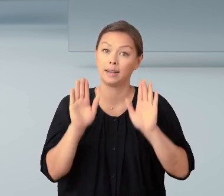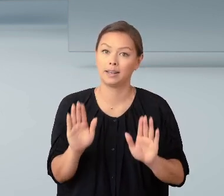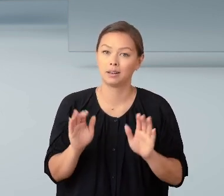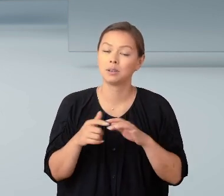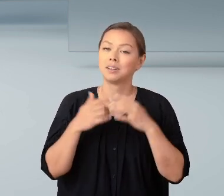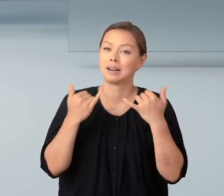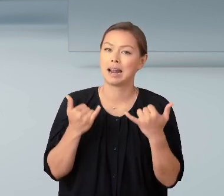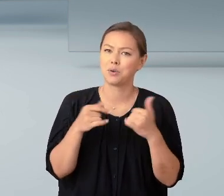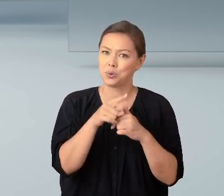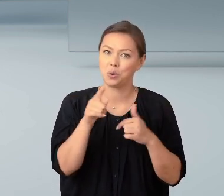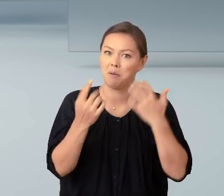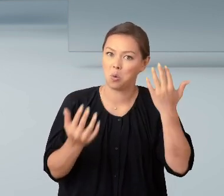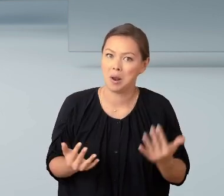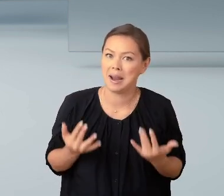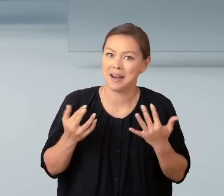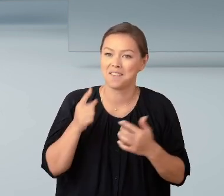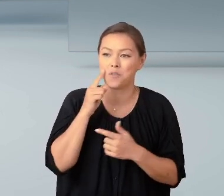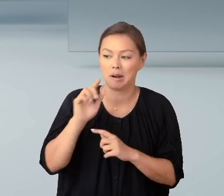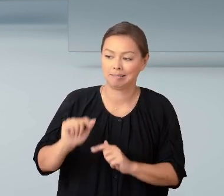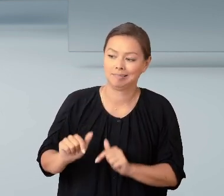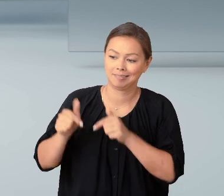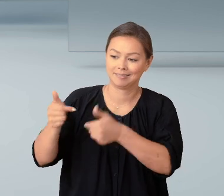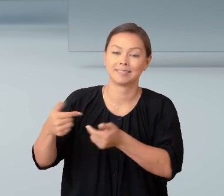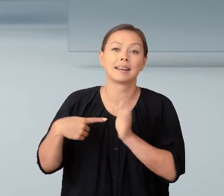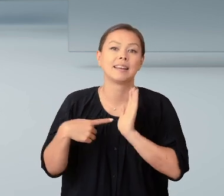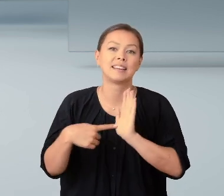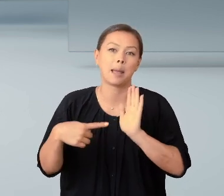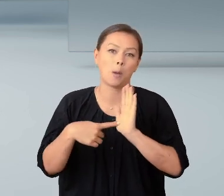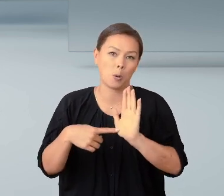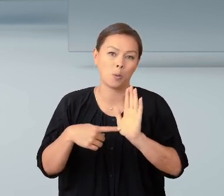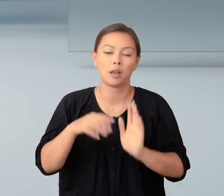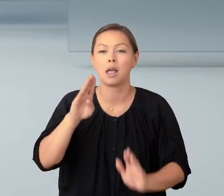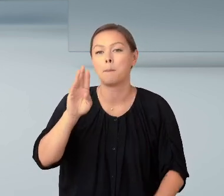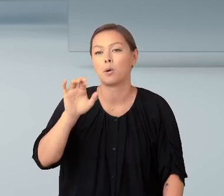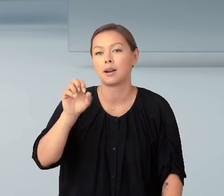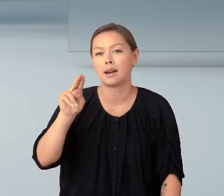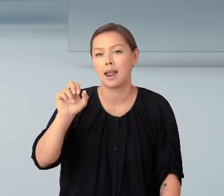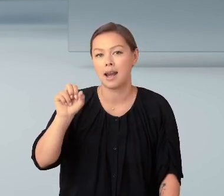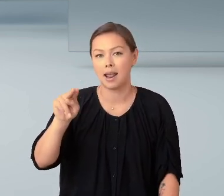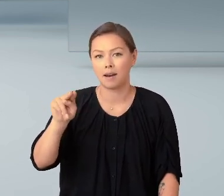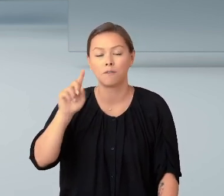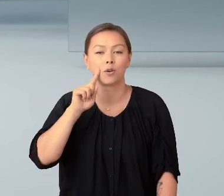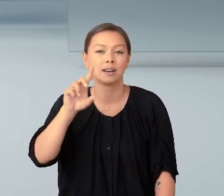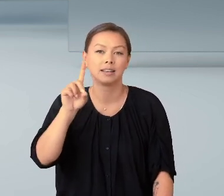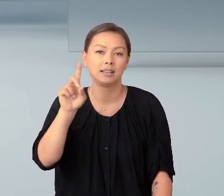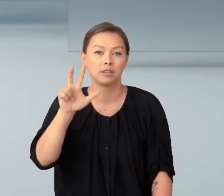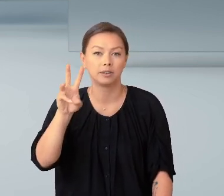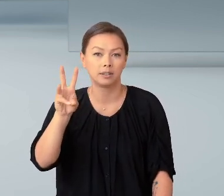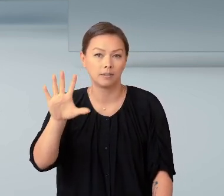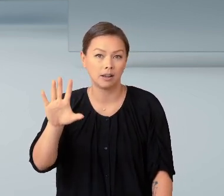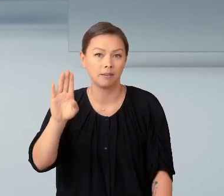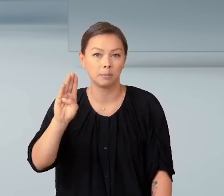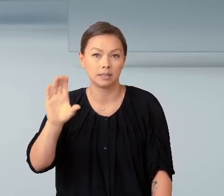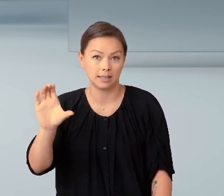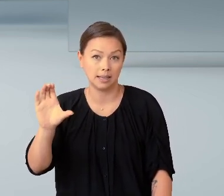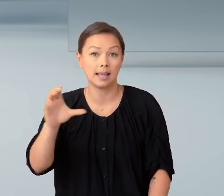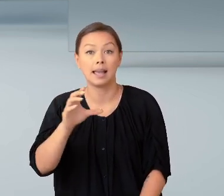all been waiting for. We're gonna switch over to Brennan to have a look at Dynamics 365 Business Central and Copilot.